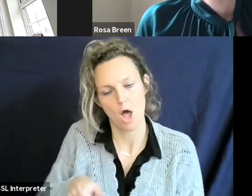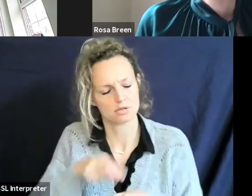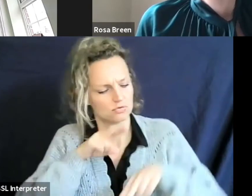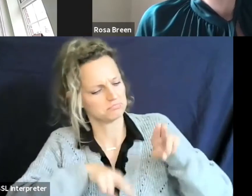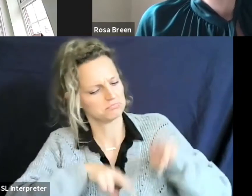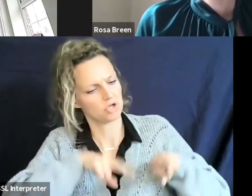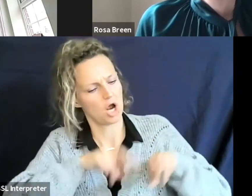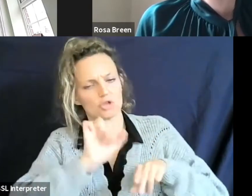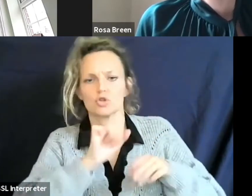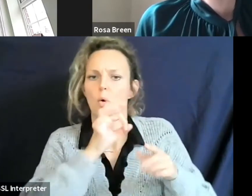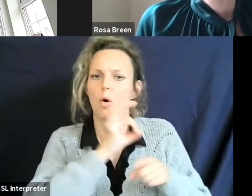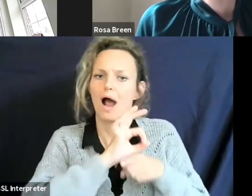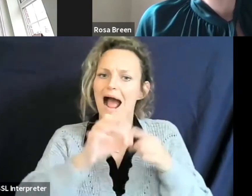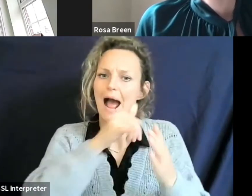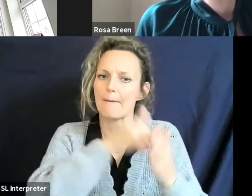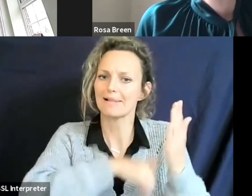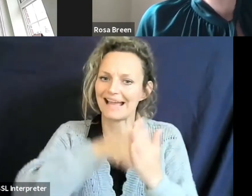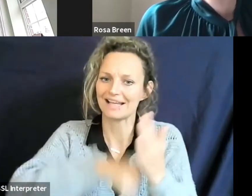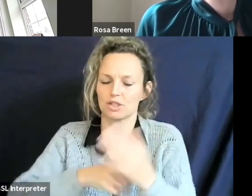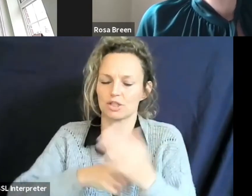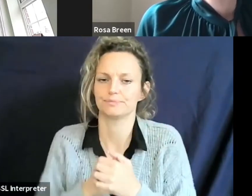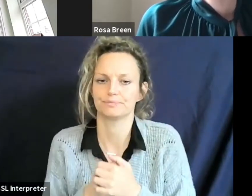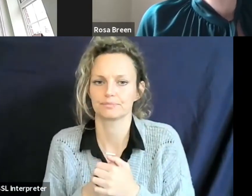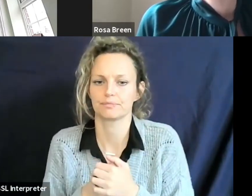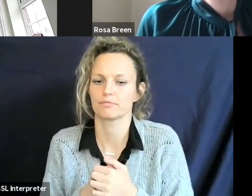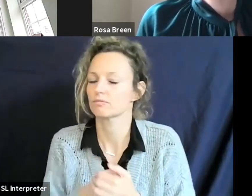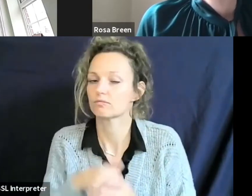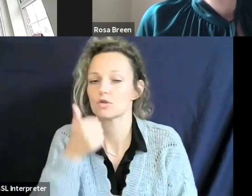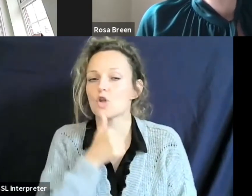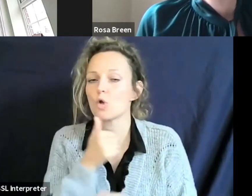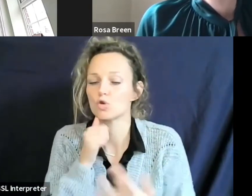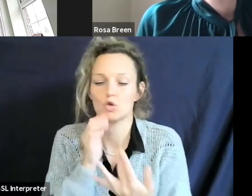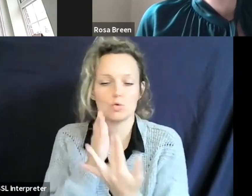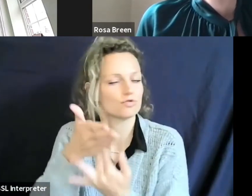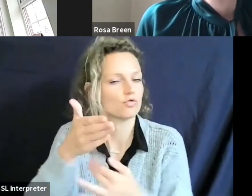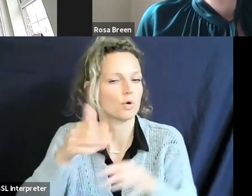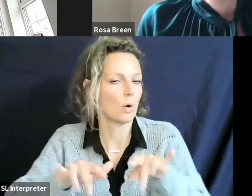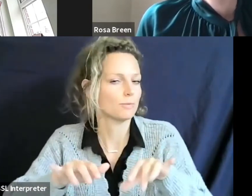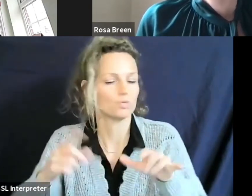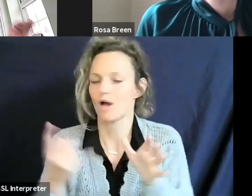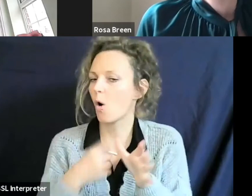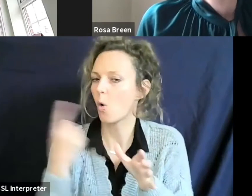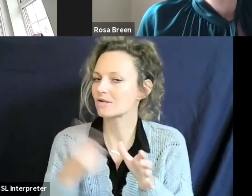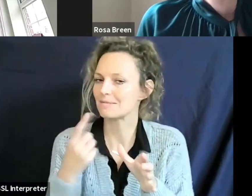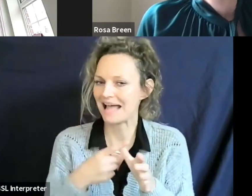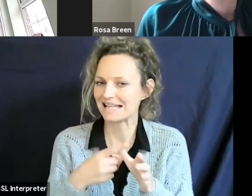that but we feel it's better to have that personal touch related to the individuals who actually know the role